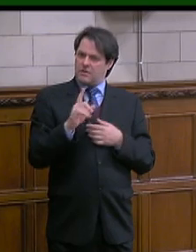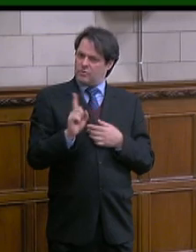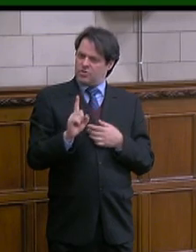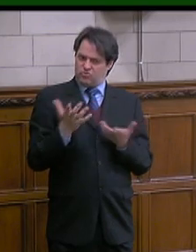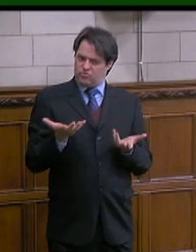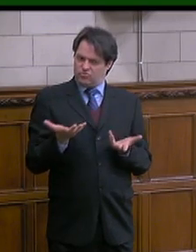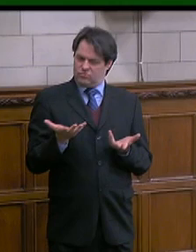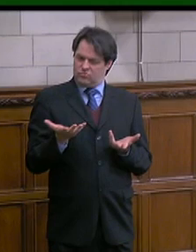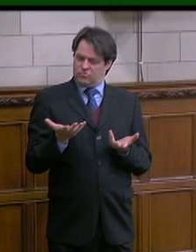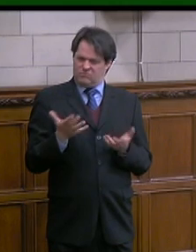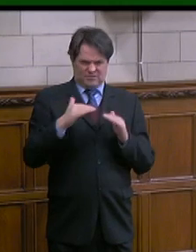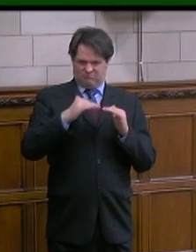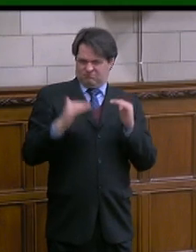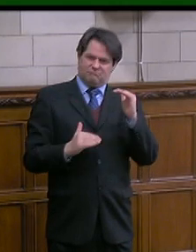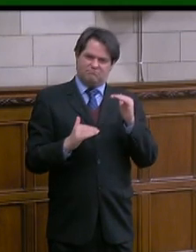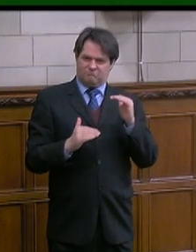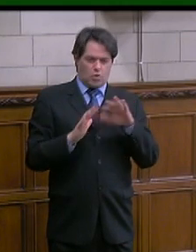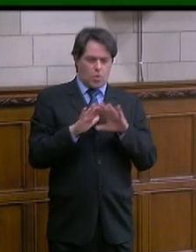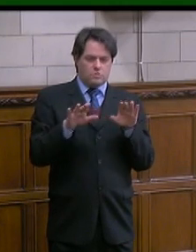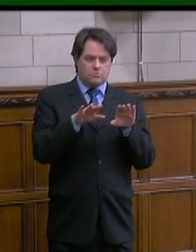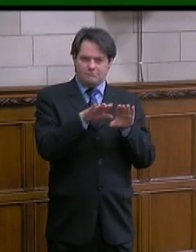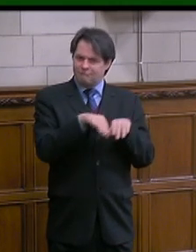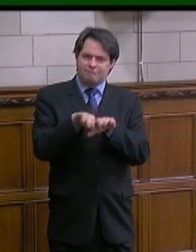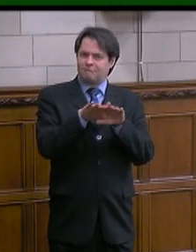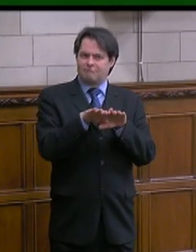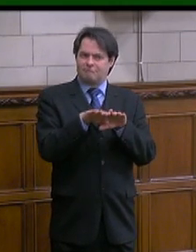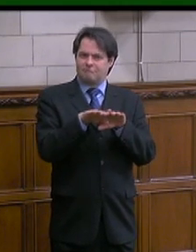so a real inequality has therefore been built into the system.